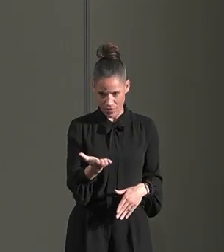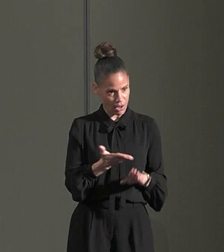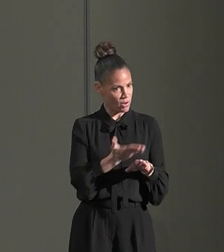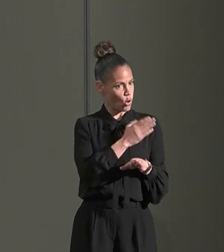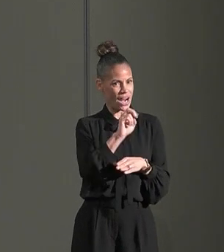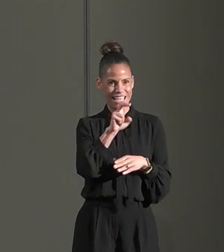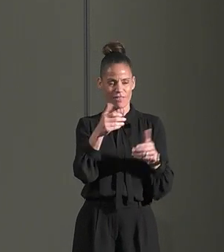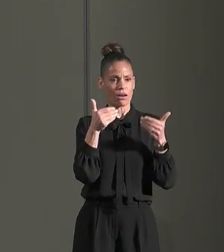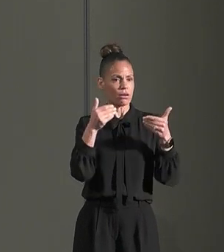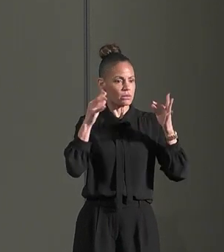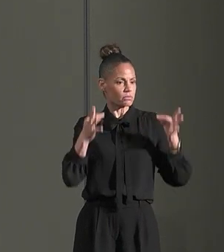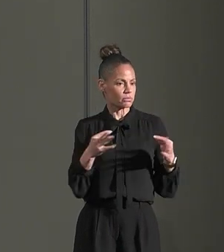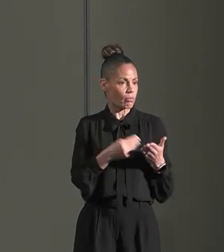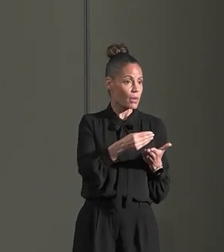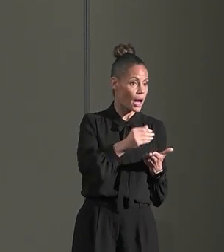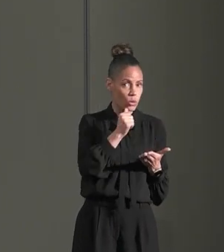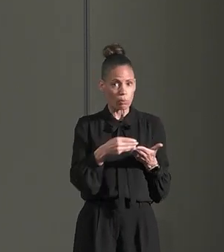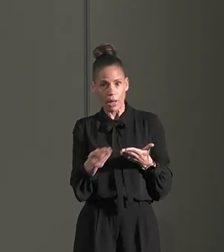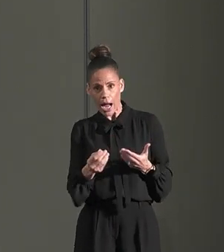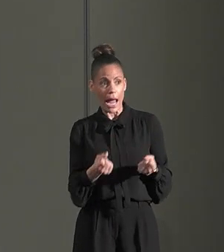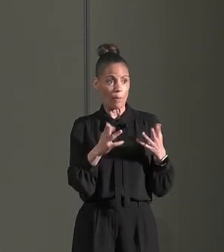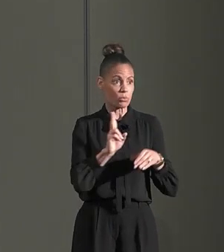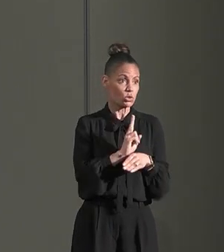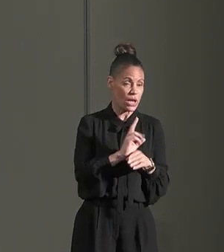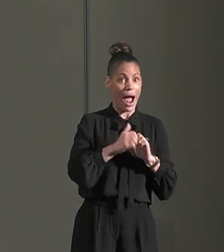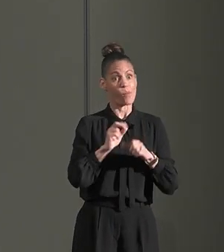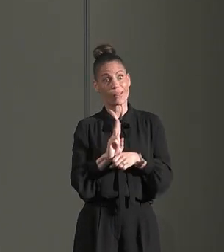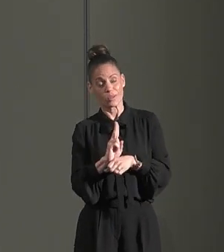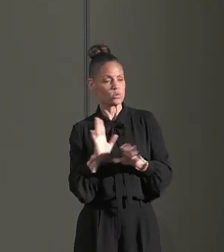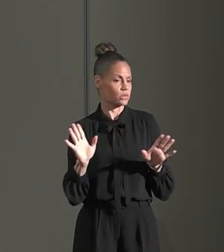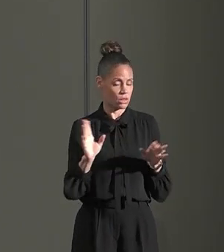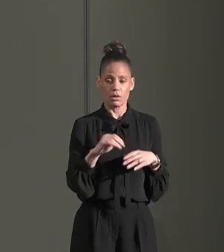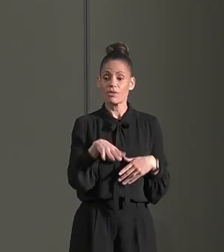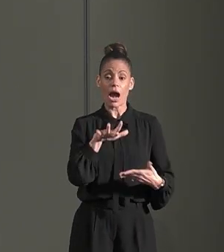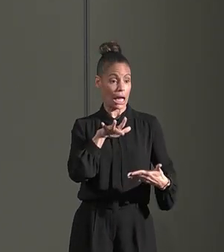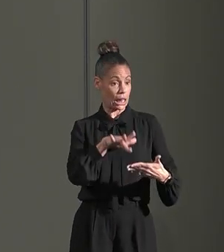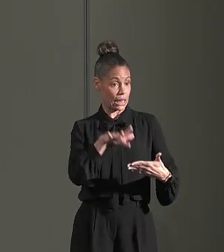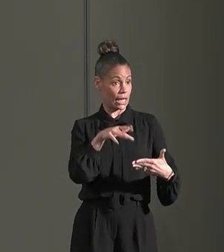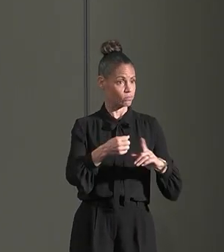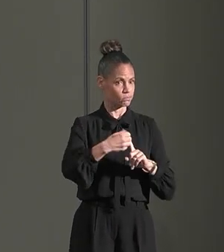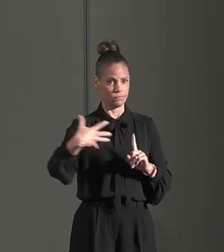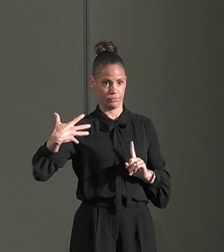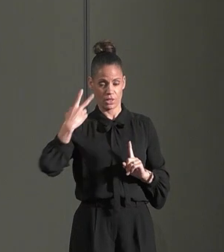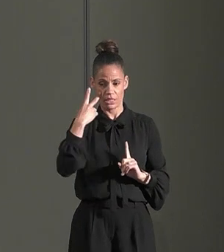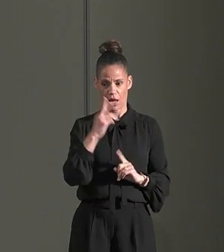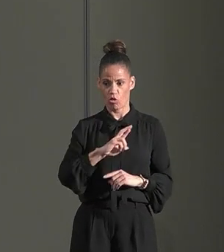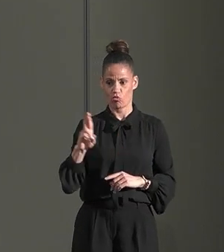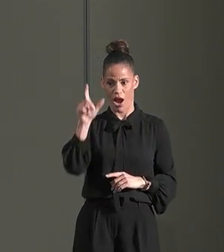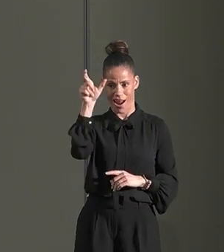make a decision what I will do or how to use it. I click on that, I get detailed page on the right.